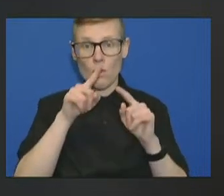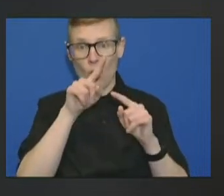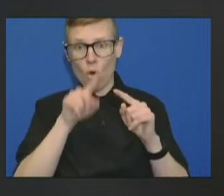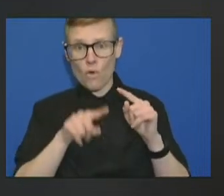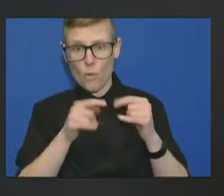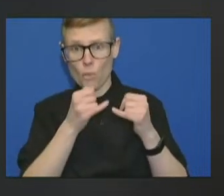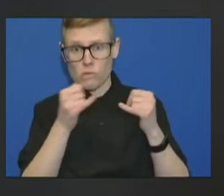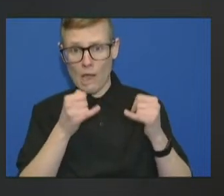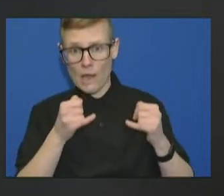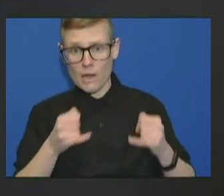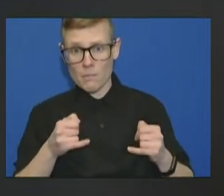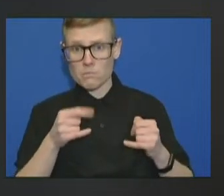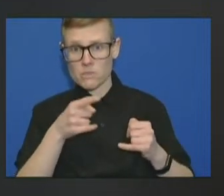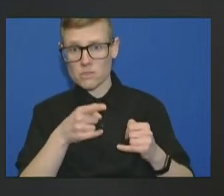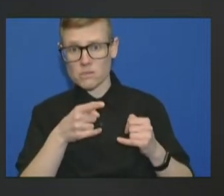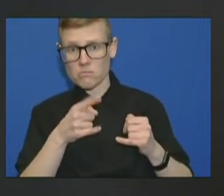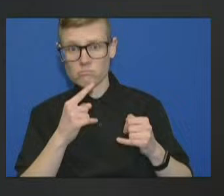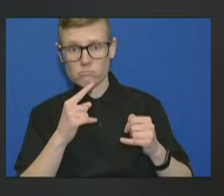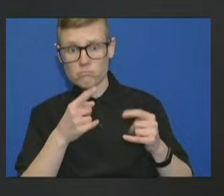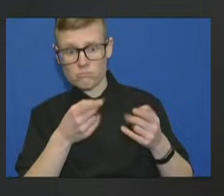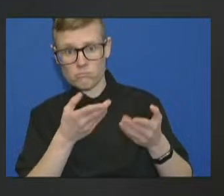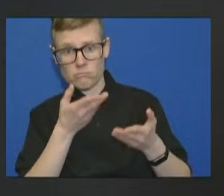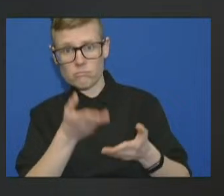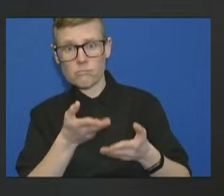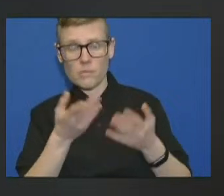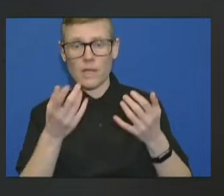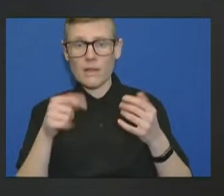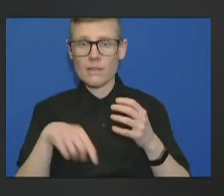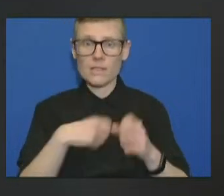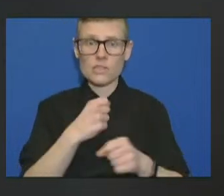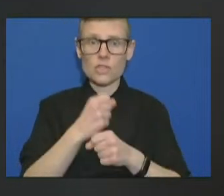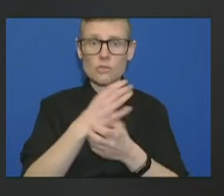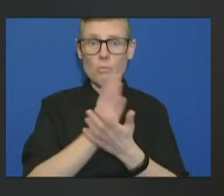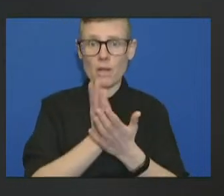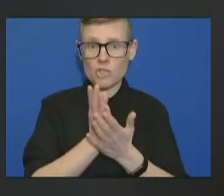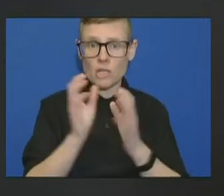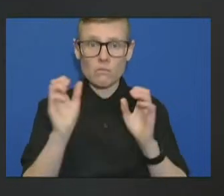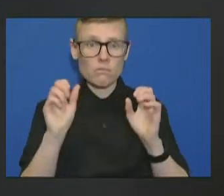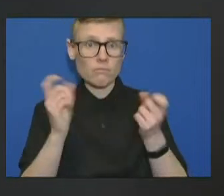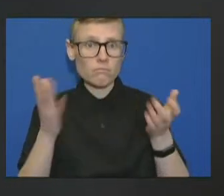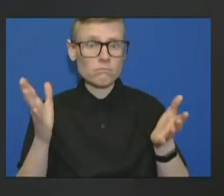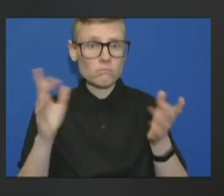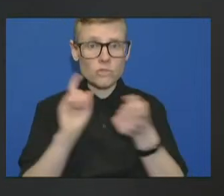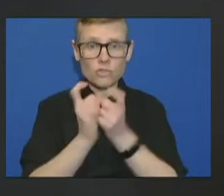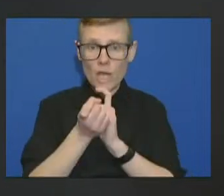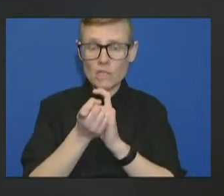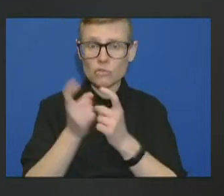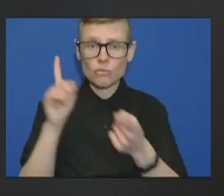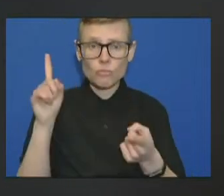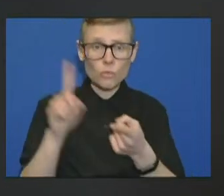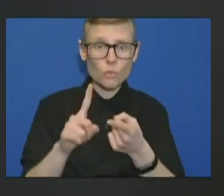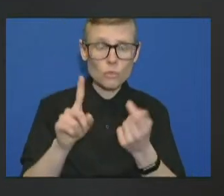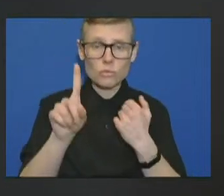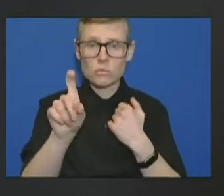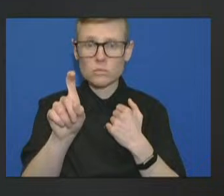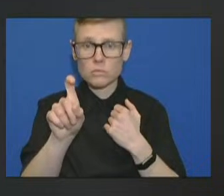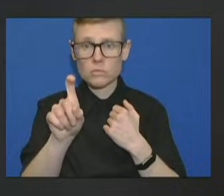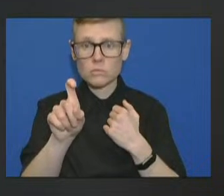to go into pre-selected source. Are those items highlighted in this year's proposed operating